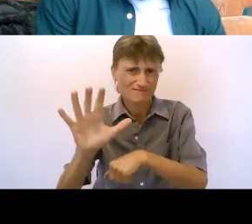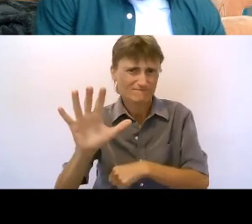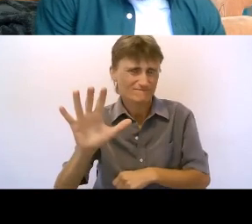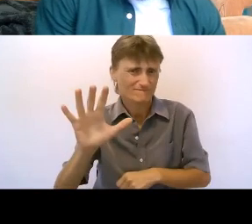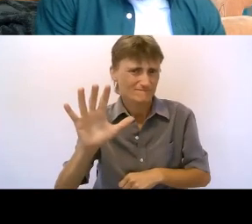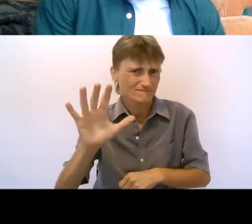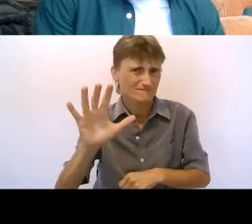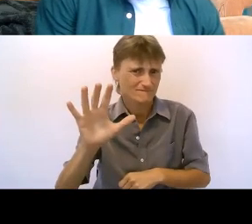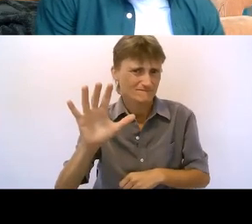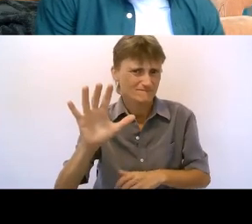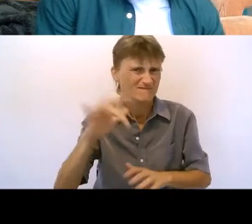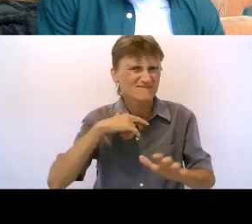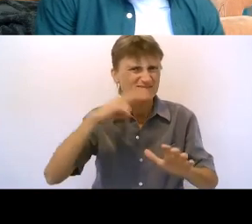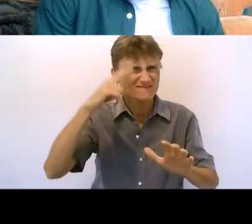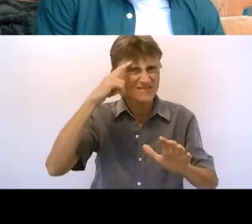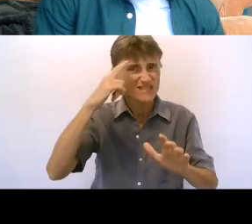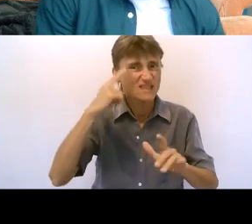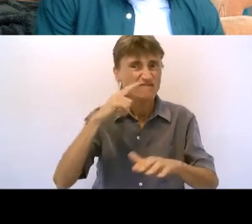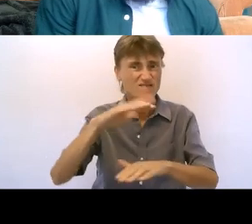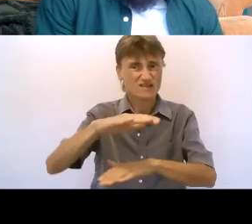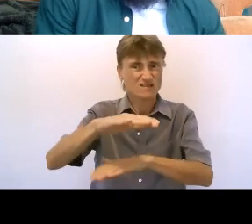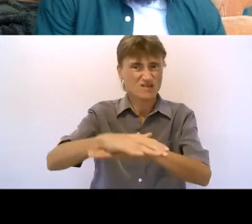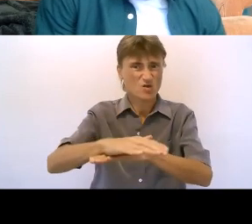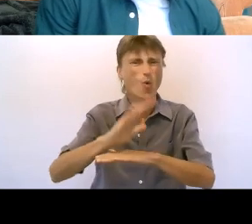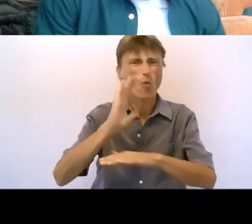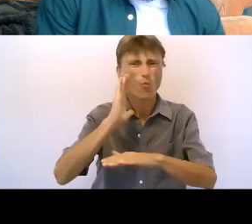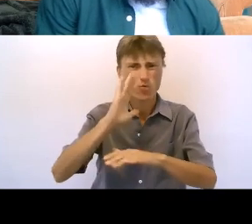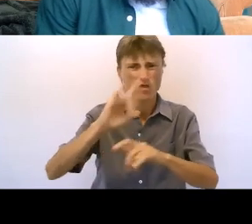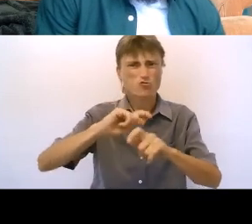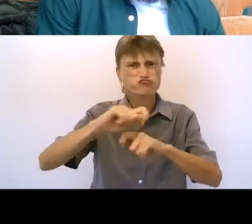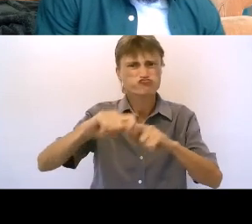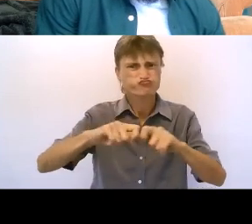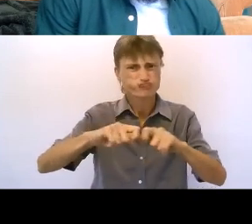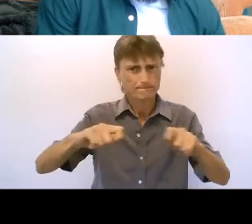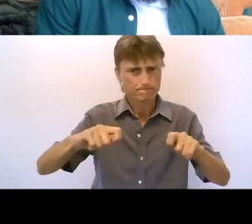our proceedings for today. I'm just gonna take a couple of minutes to talk about where